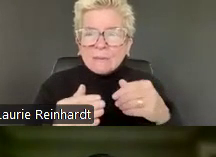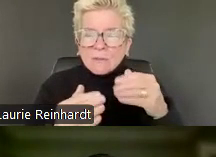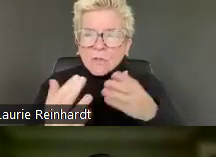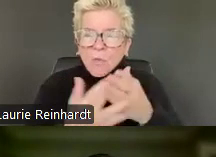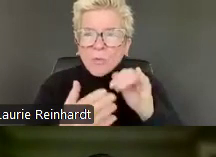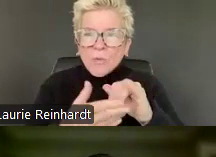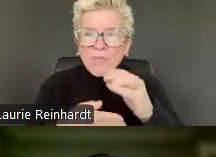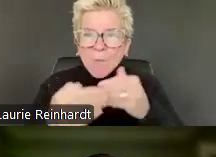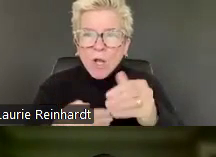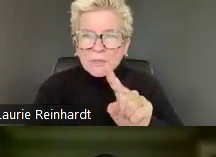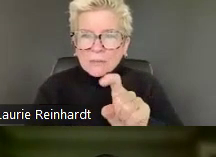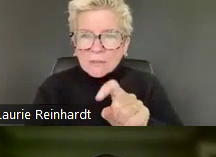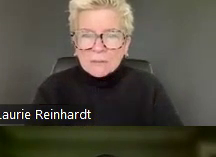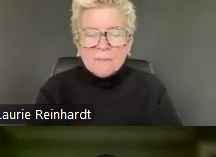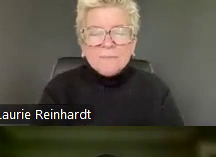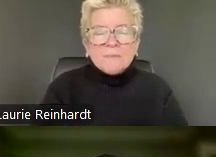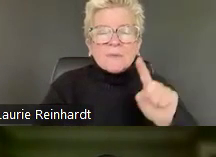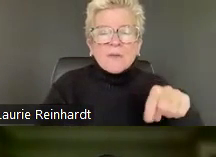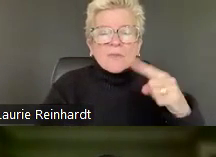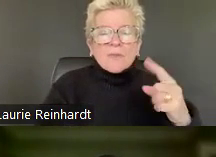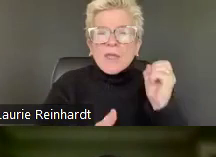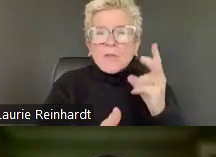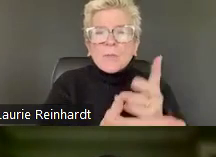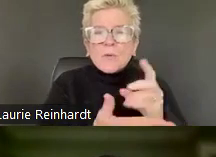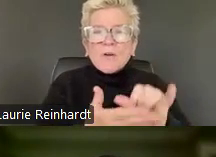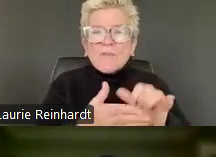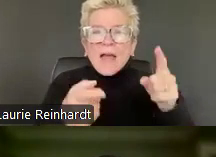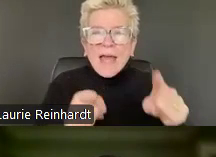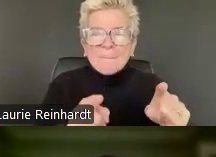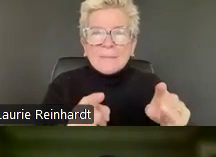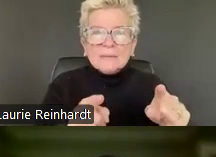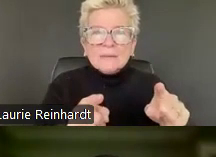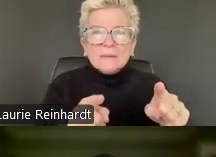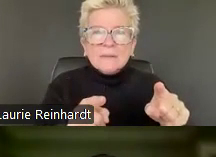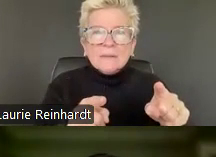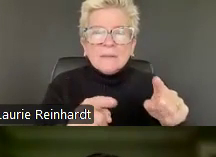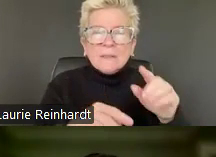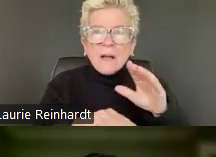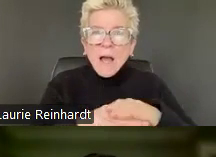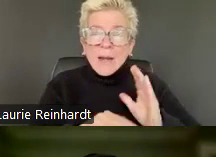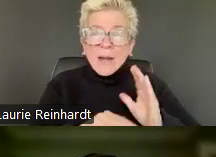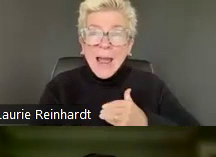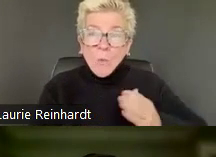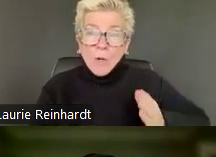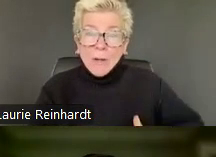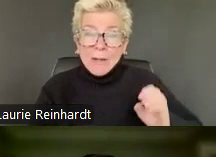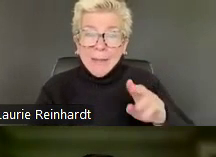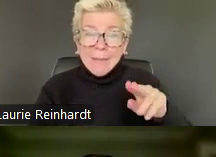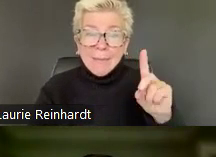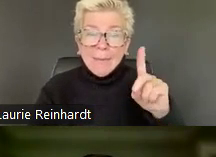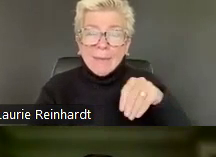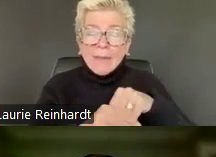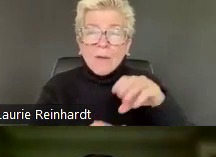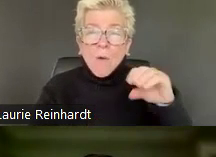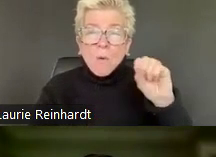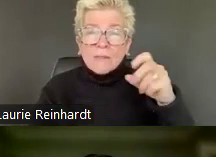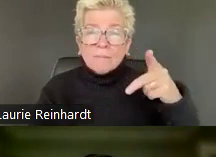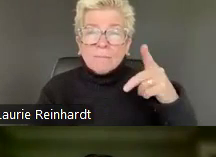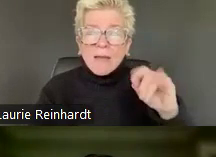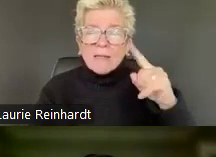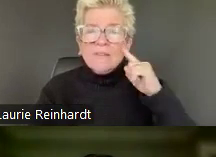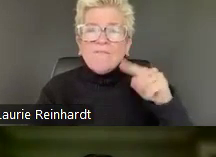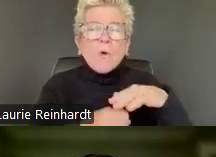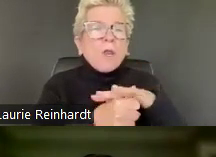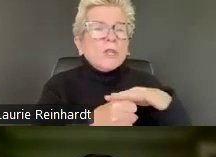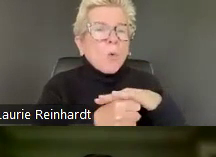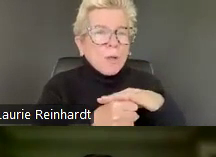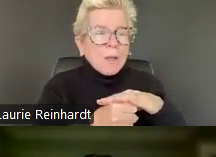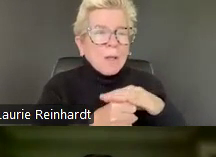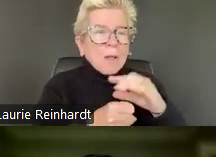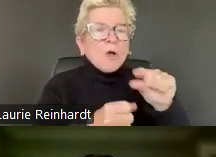the only approval that happens for, at OSPI is for a local graduation pathway. If you are